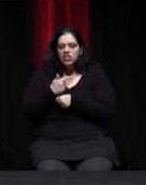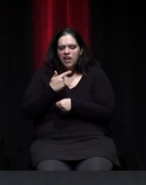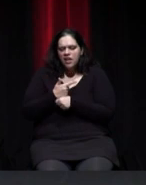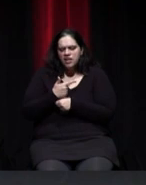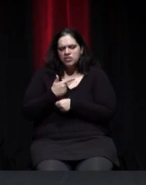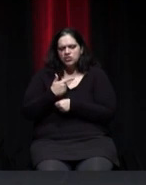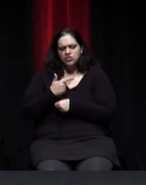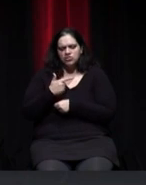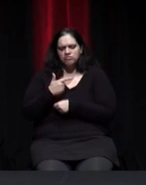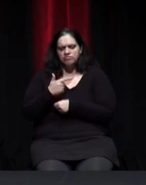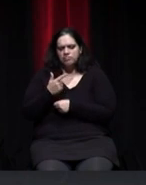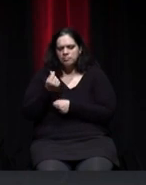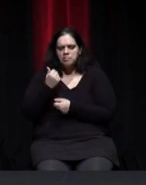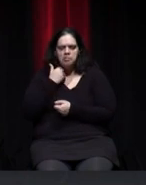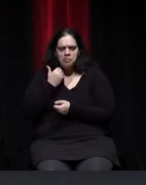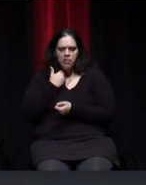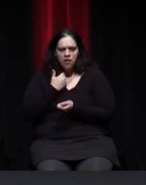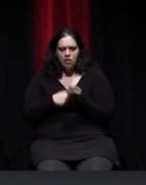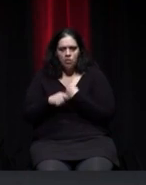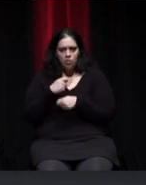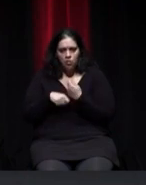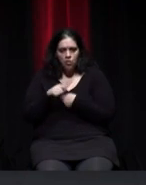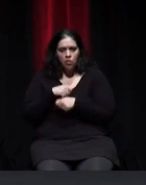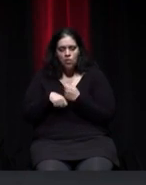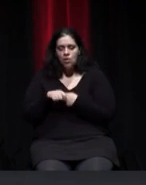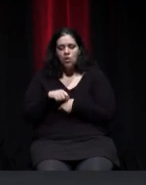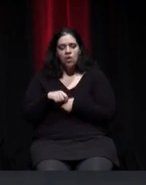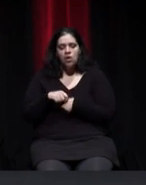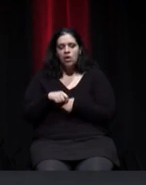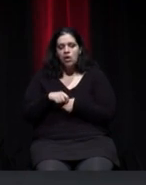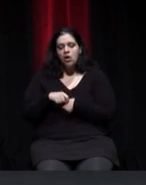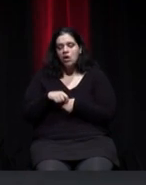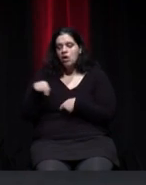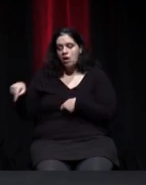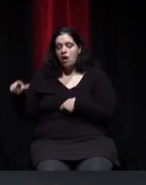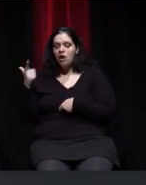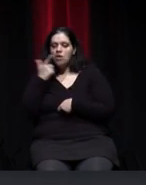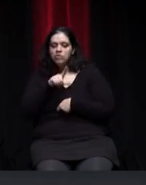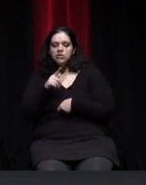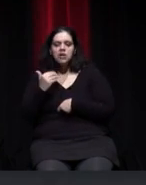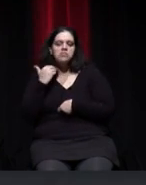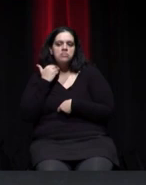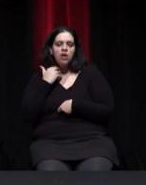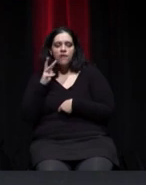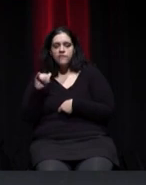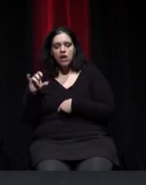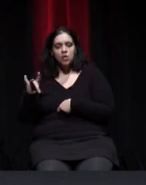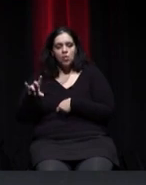who're teaching Bia to one day answer them by herself.